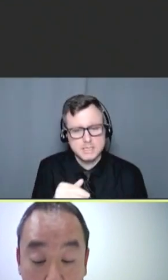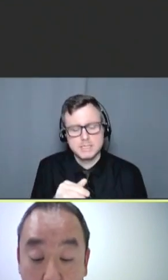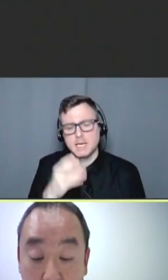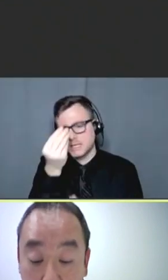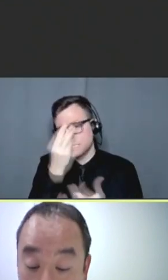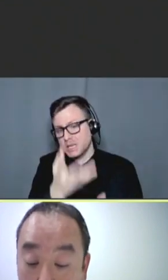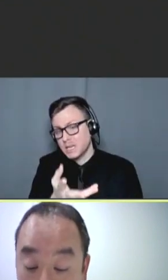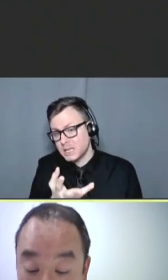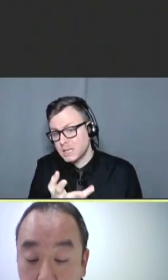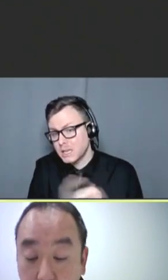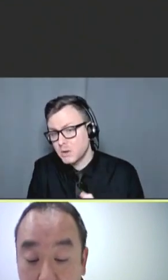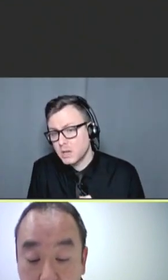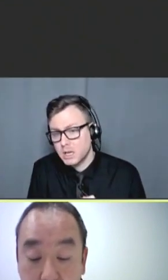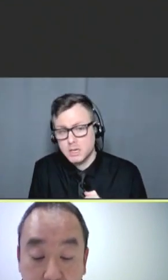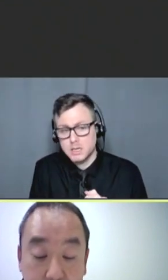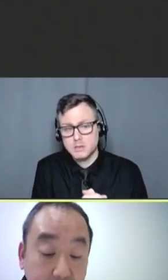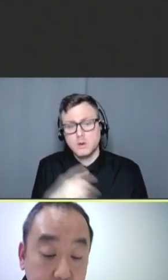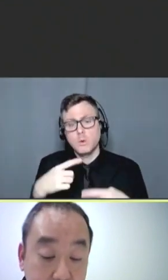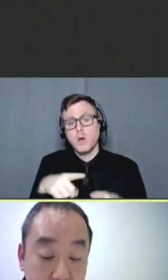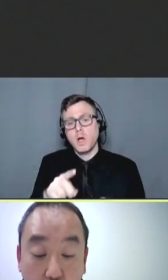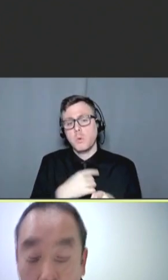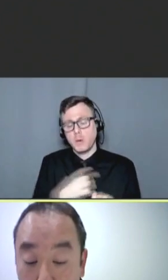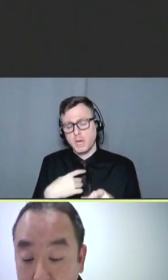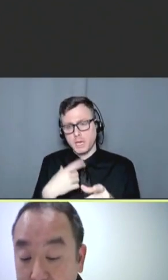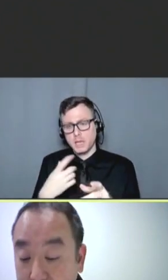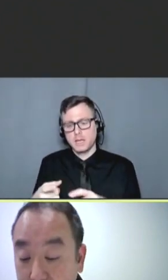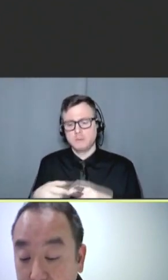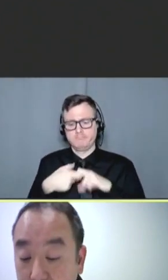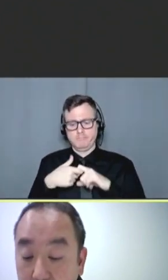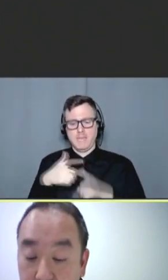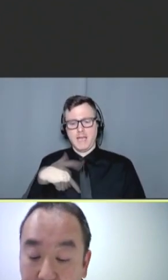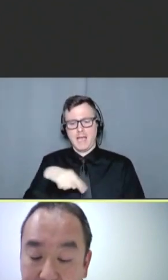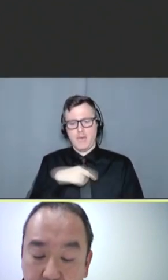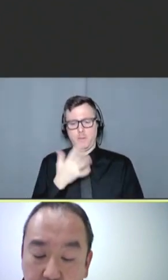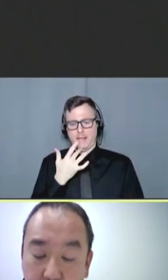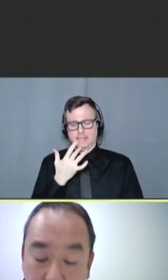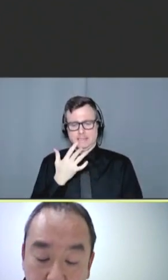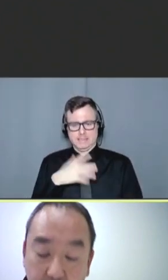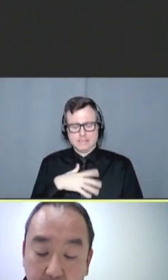our -- while recognizing and suspending our own biases, as we get to know who they are,